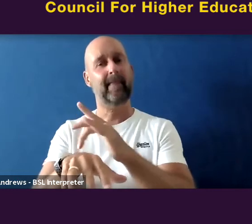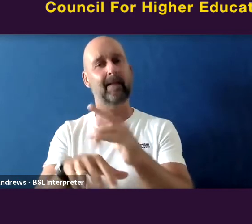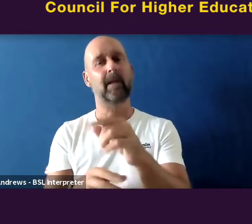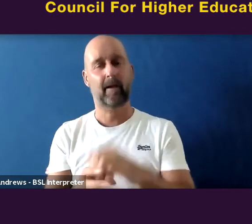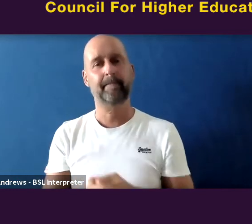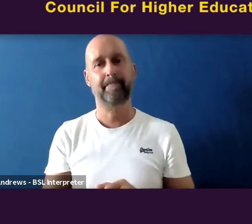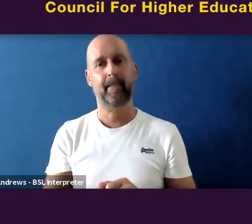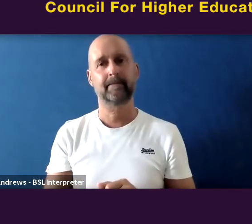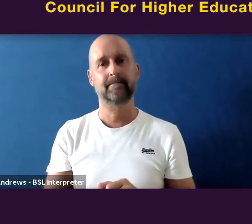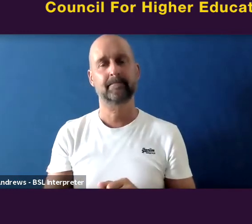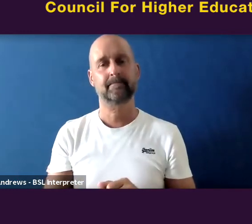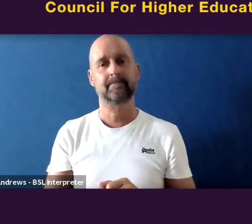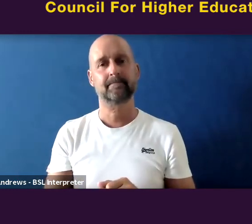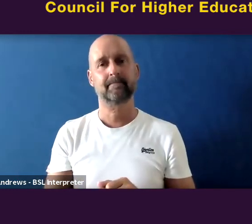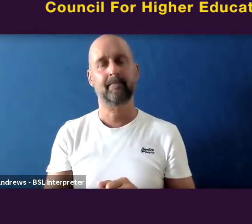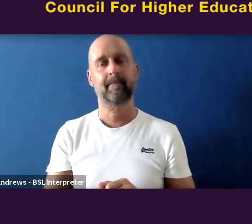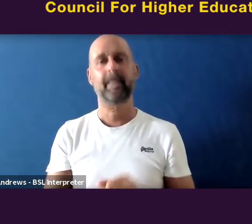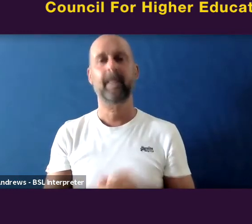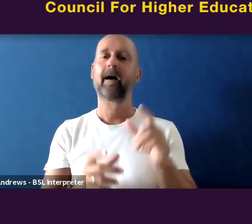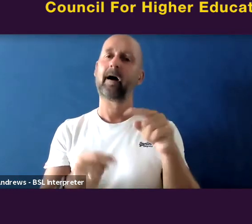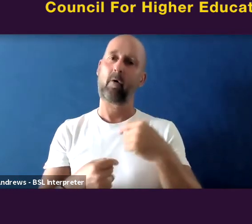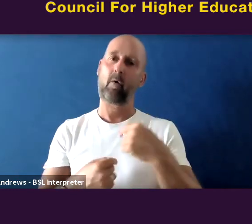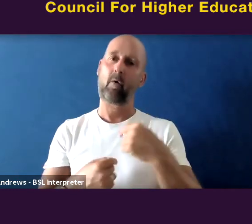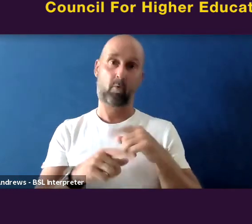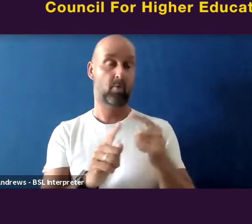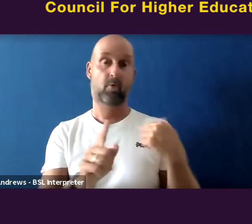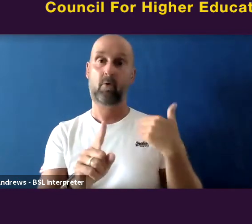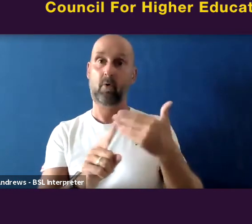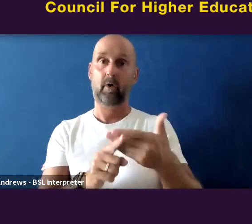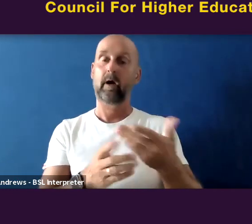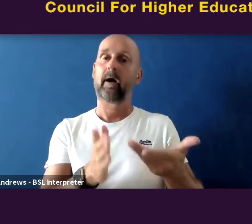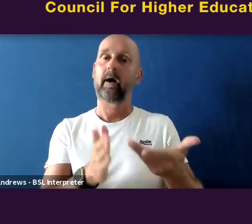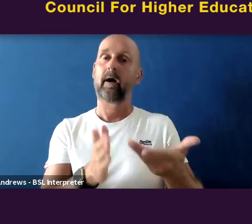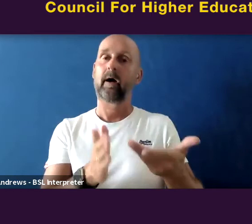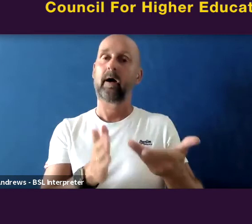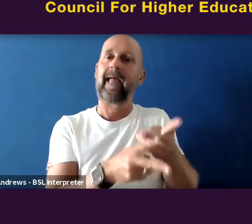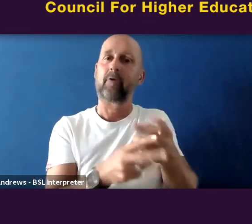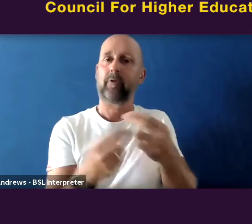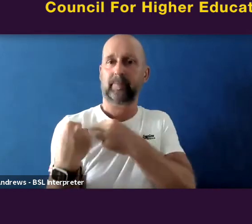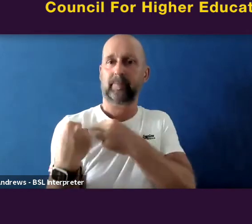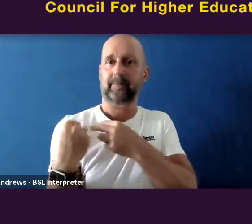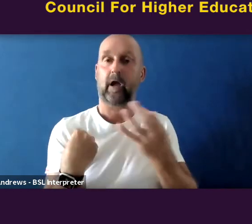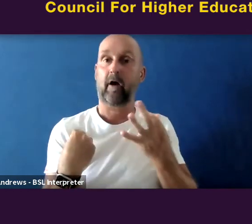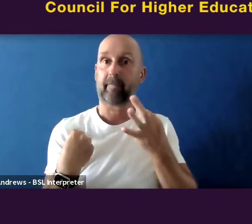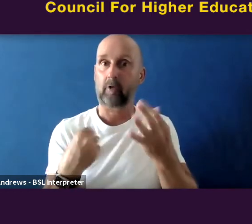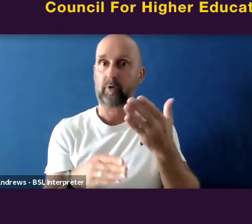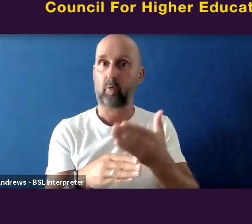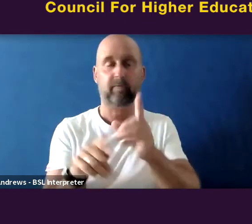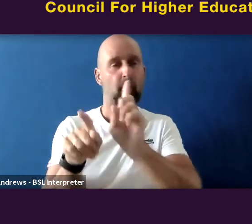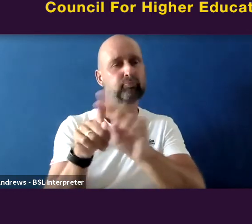and I undertook caring responsibilities volunteering for several charities but